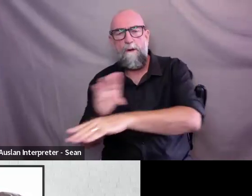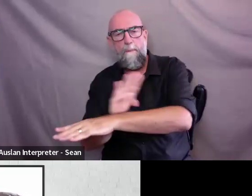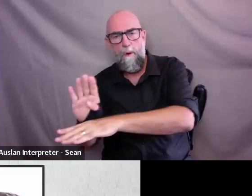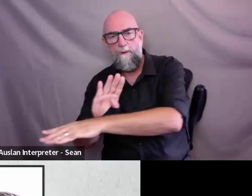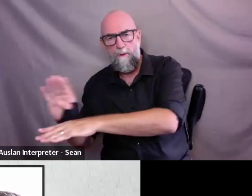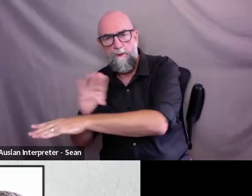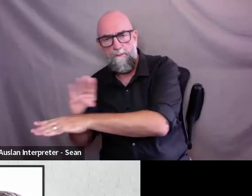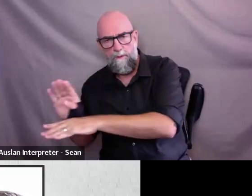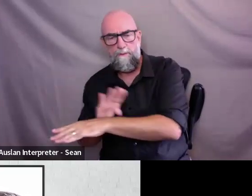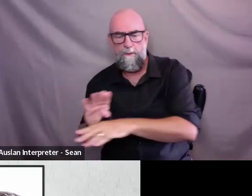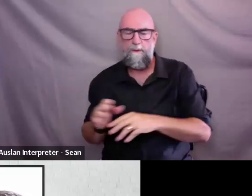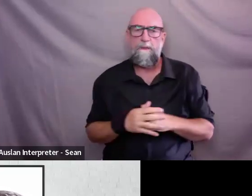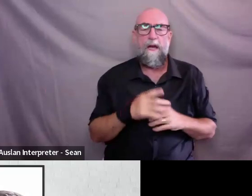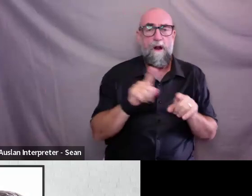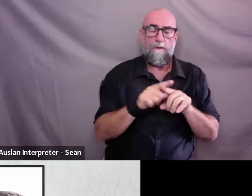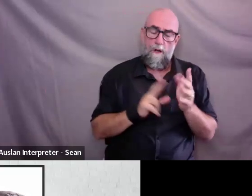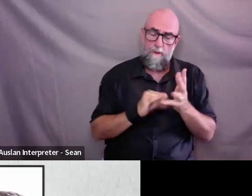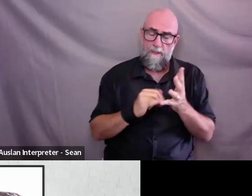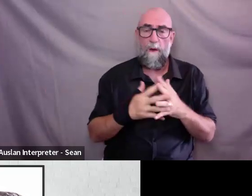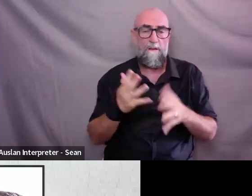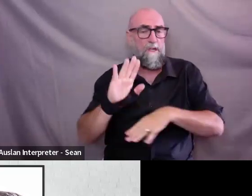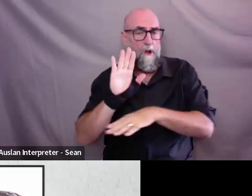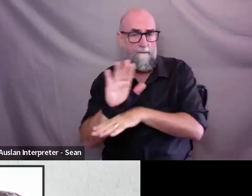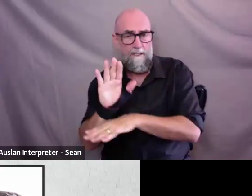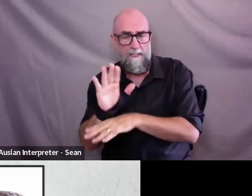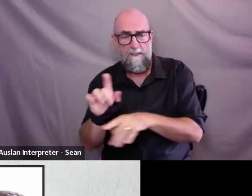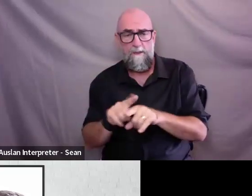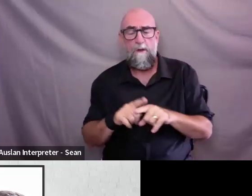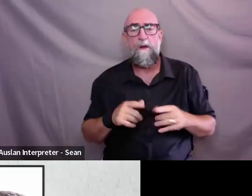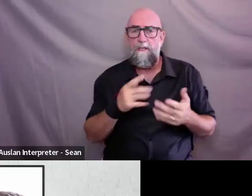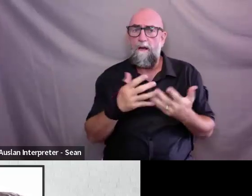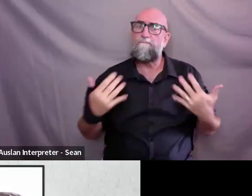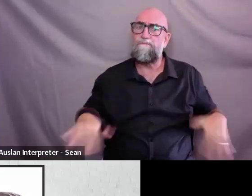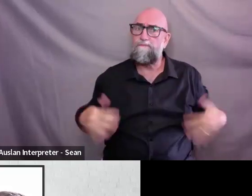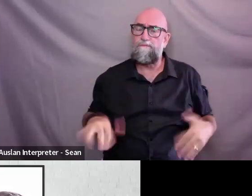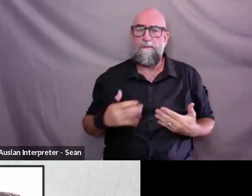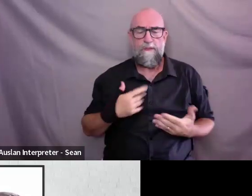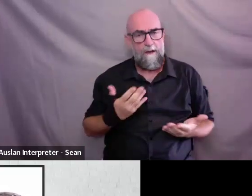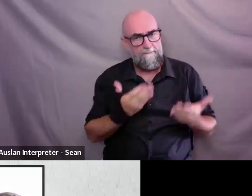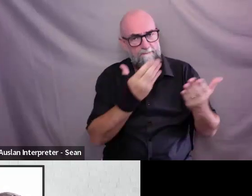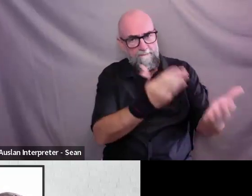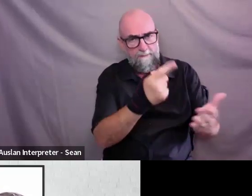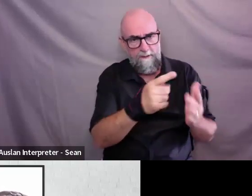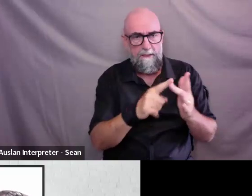Over to you Pippa. Pippa is going to talk for around 10 minutes and then will talk again.